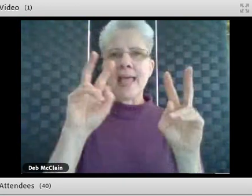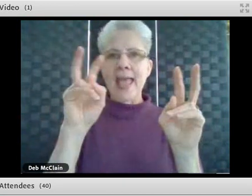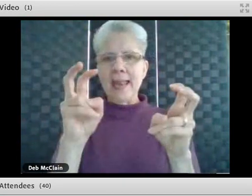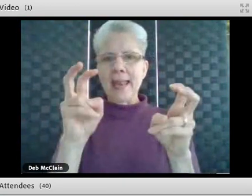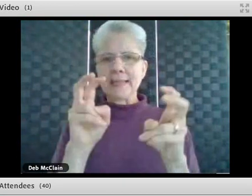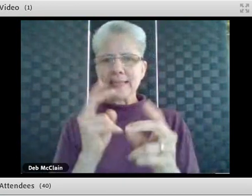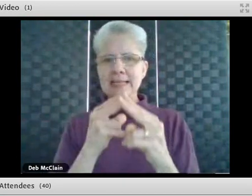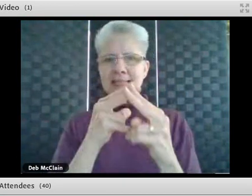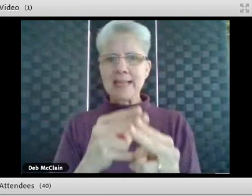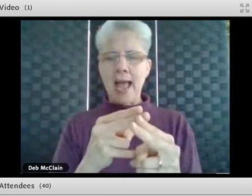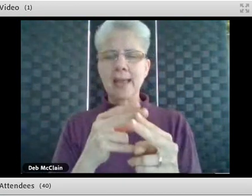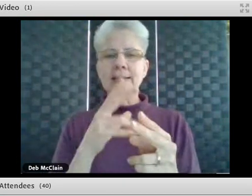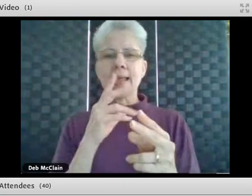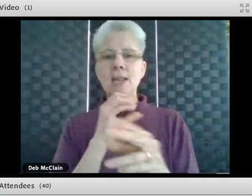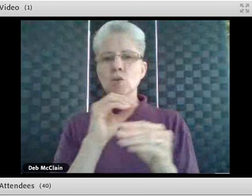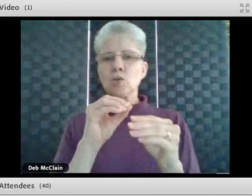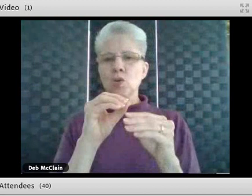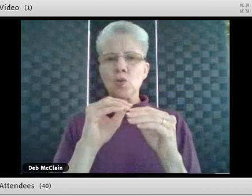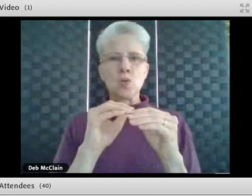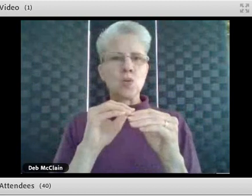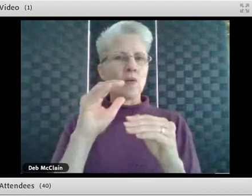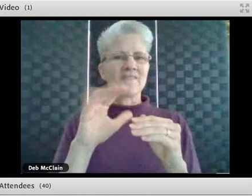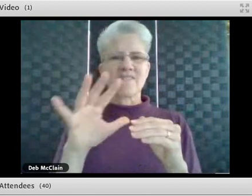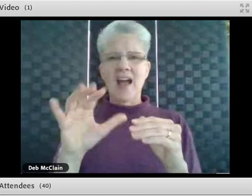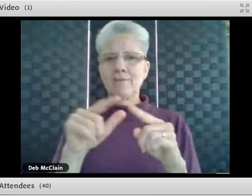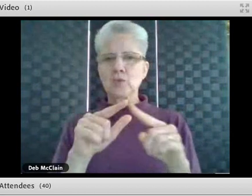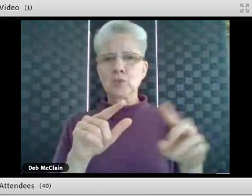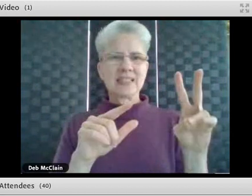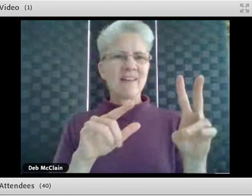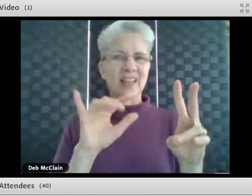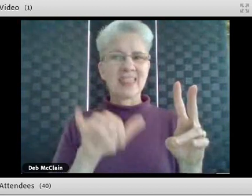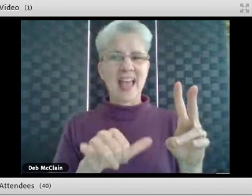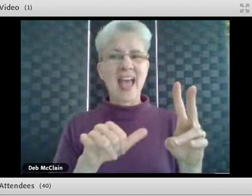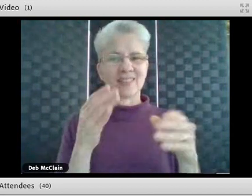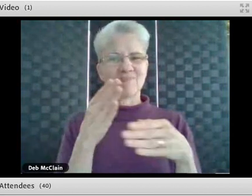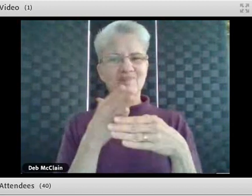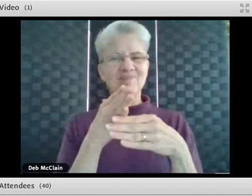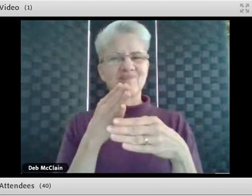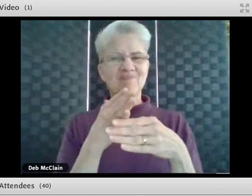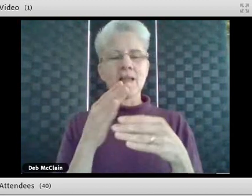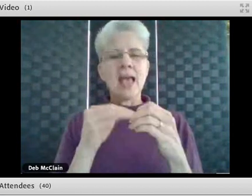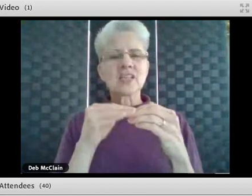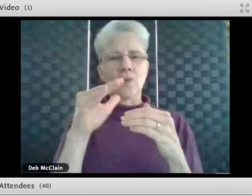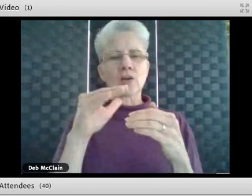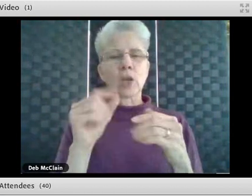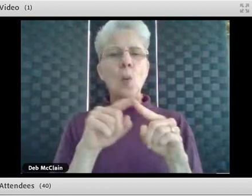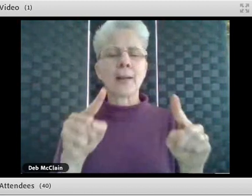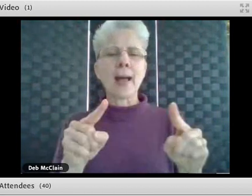tend to be no more than, like, five or seven. That's usually as far as they go. But it may depend on the work,